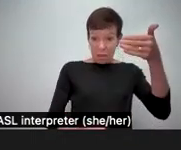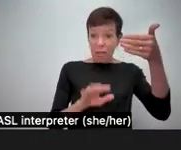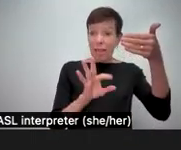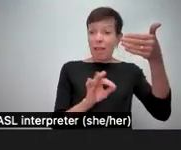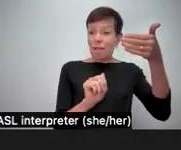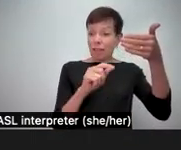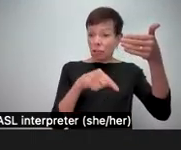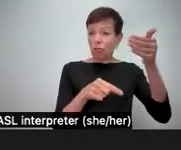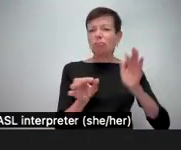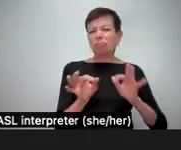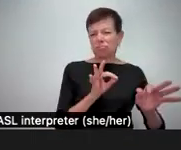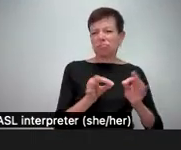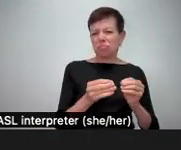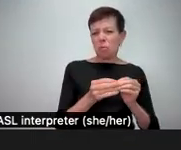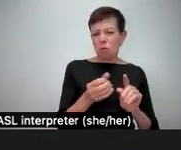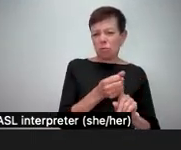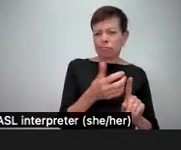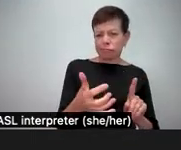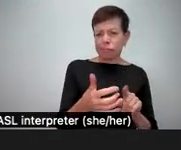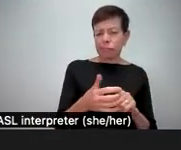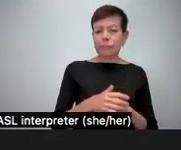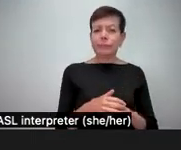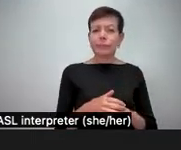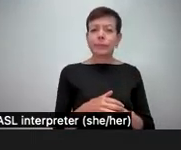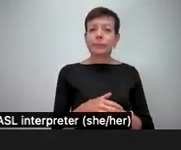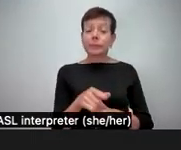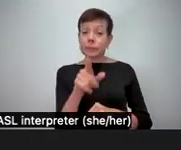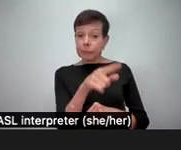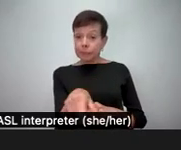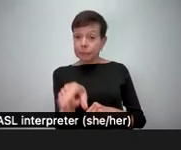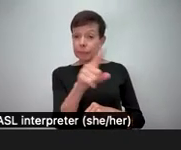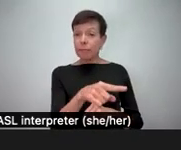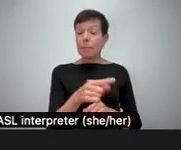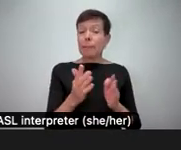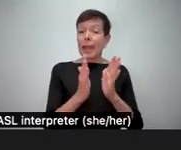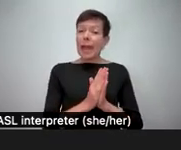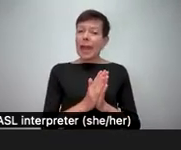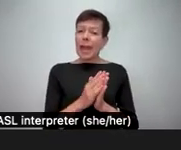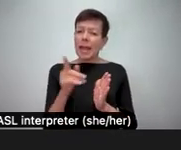So in the application this section is asking for more specific and technical details about your